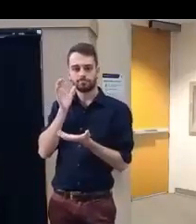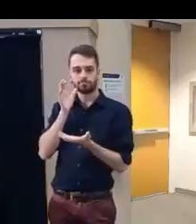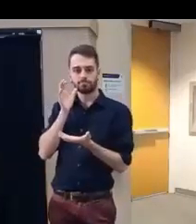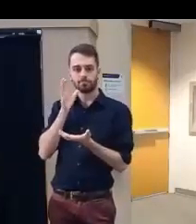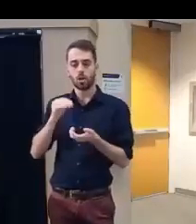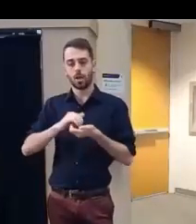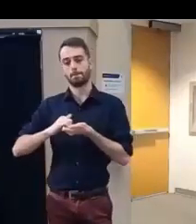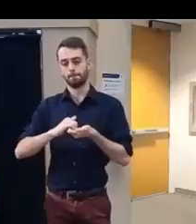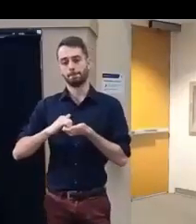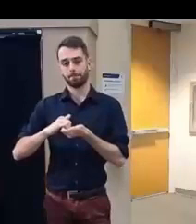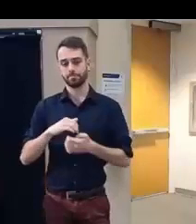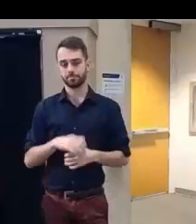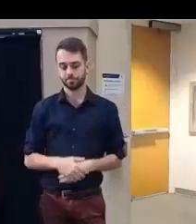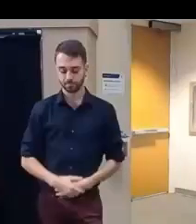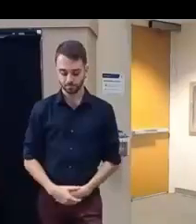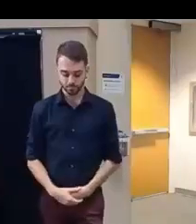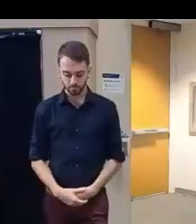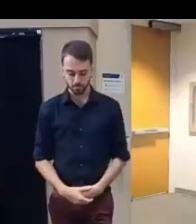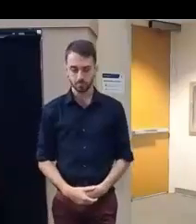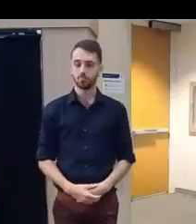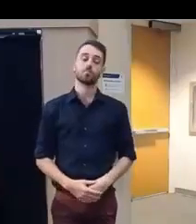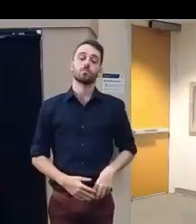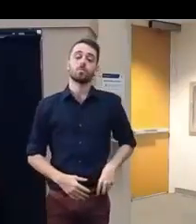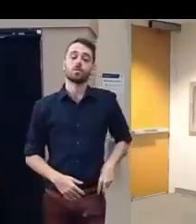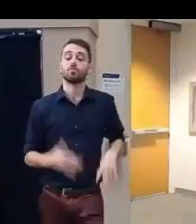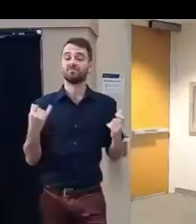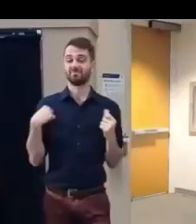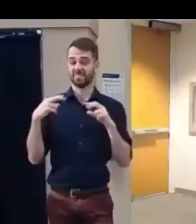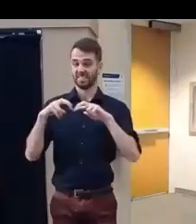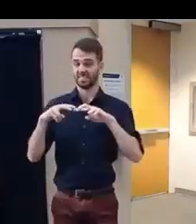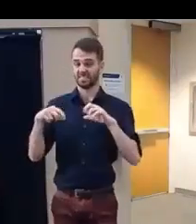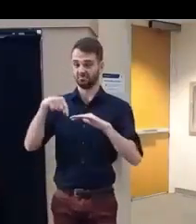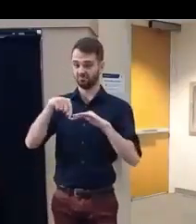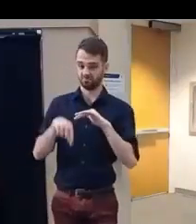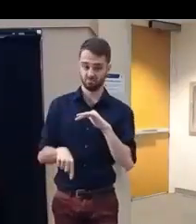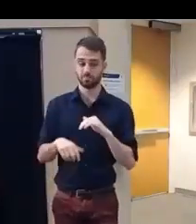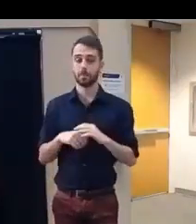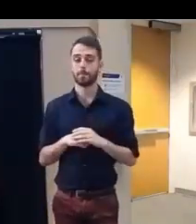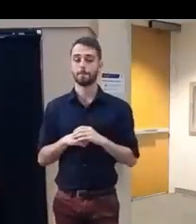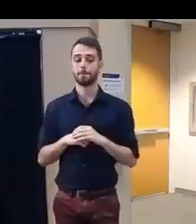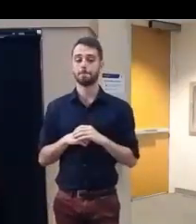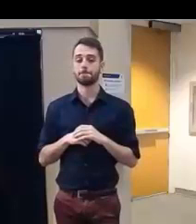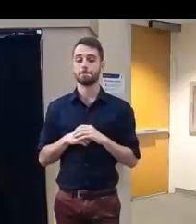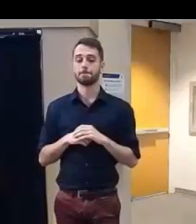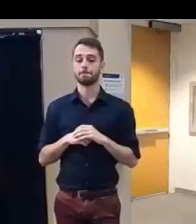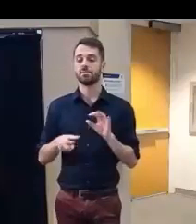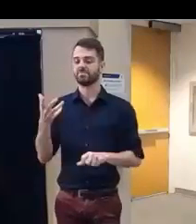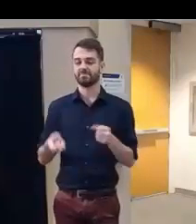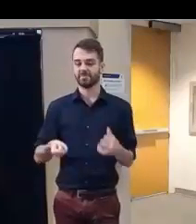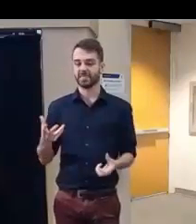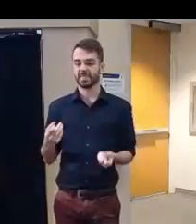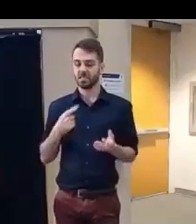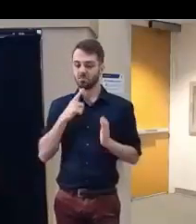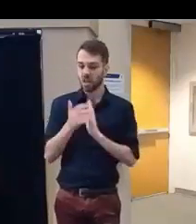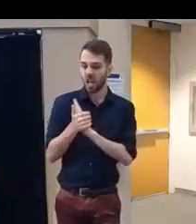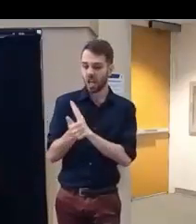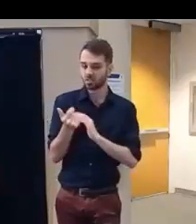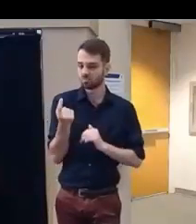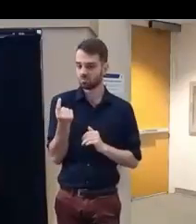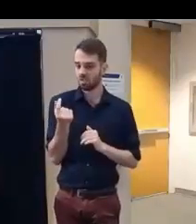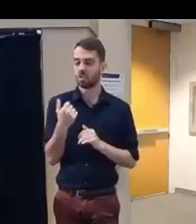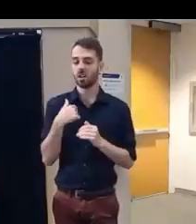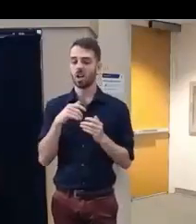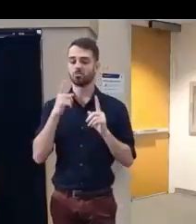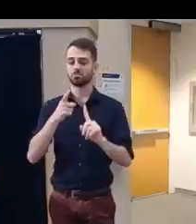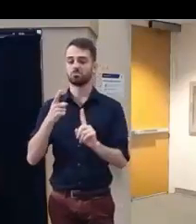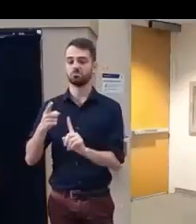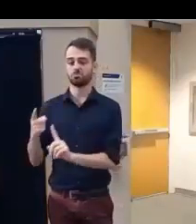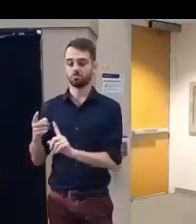diving in a step further I've outlined a couple of of the competencies that CL psychiatrists really